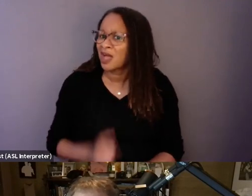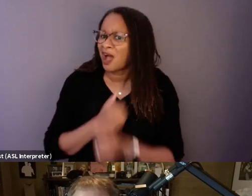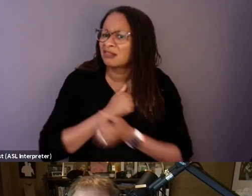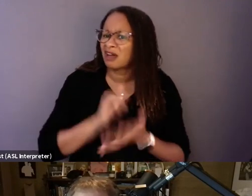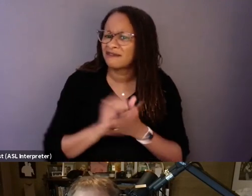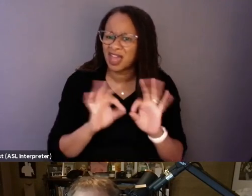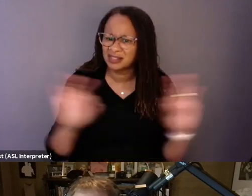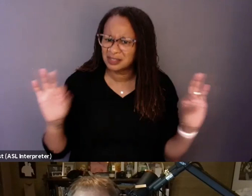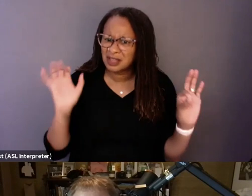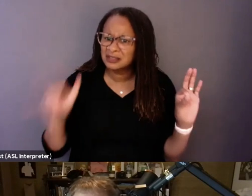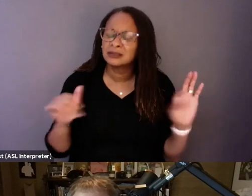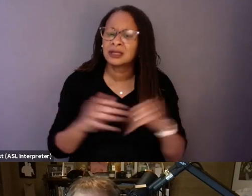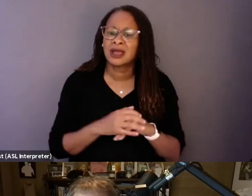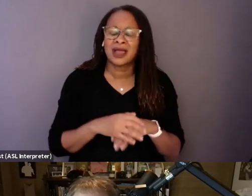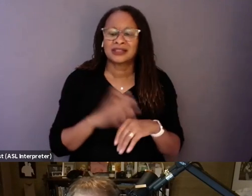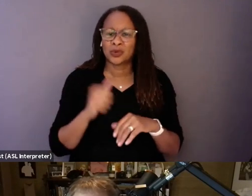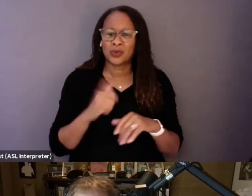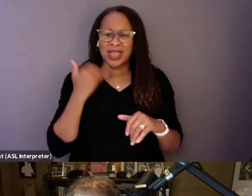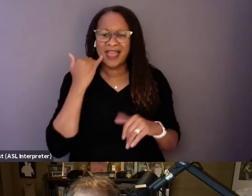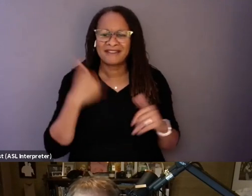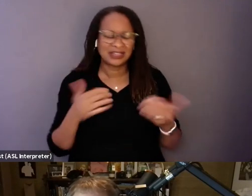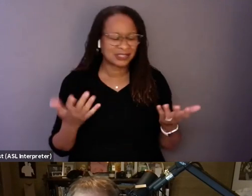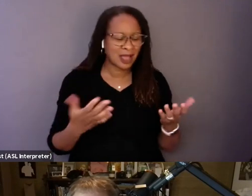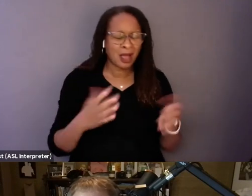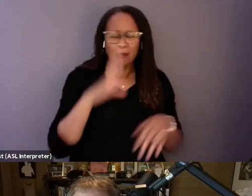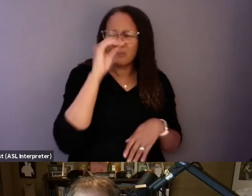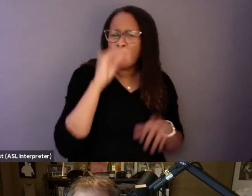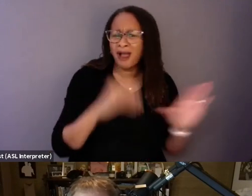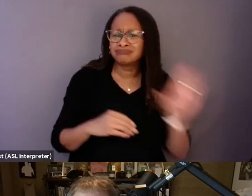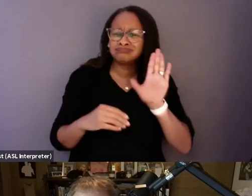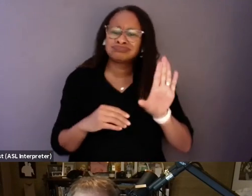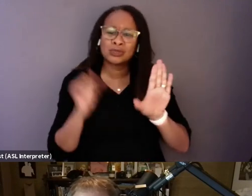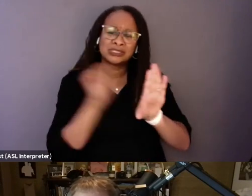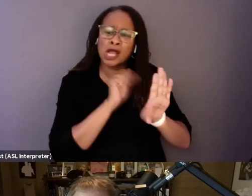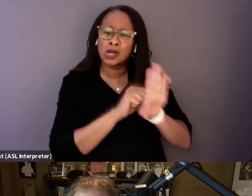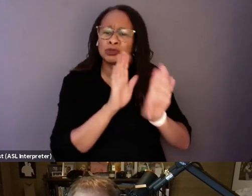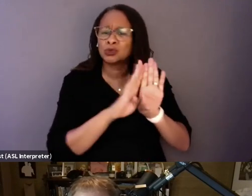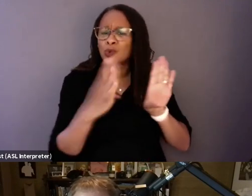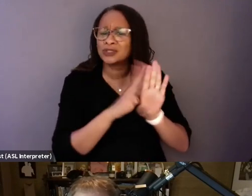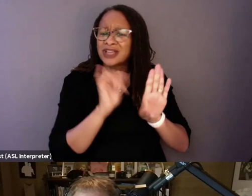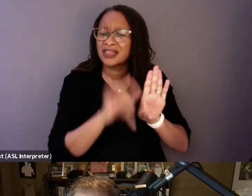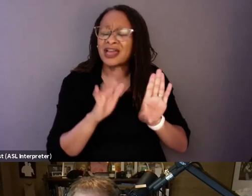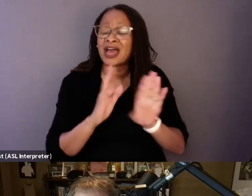with the eager little boy in Wheaton, Illinois knocking on people's doors. I think that's an important part of the, too,